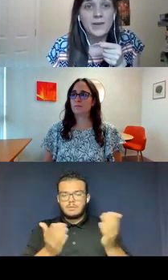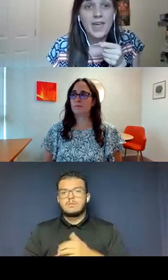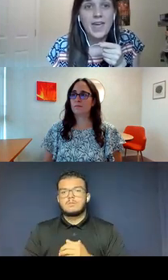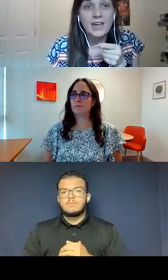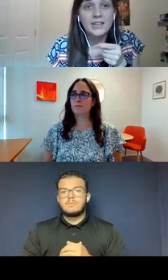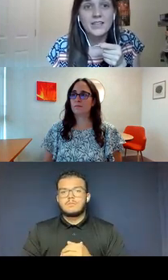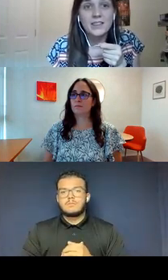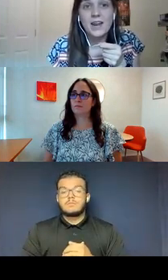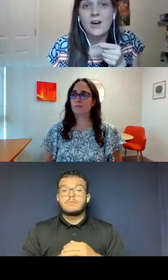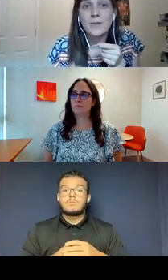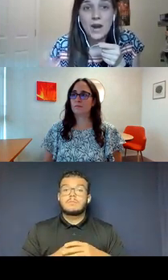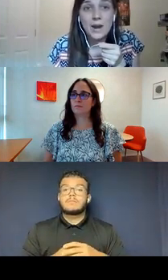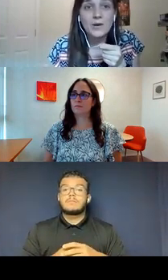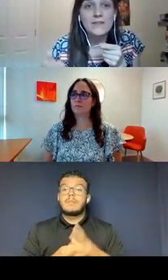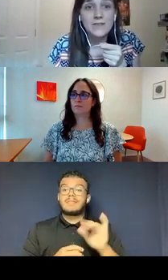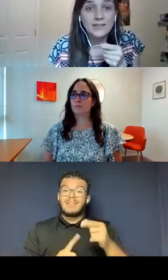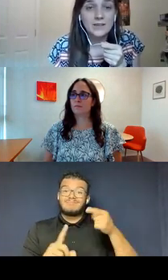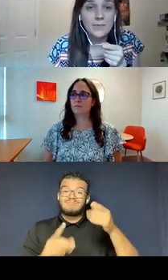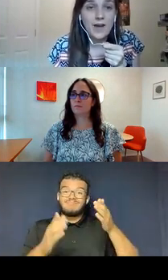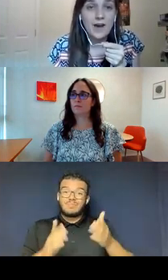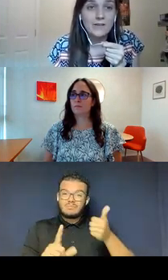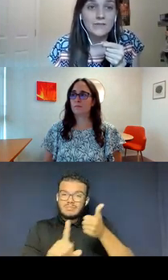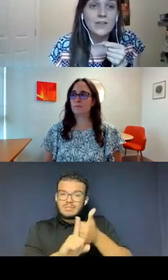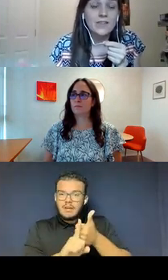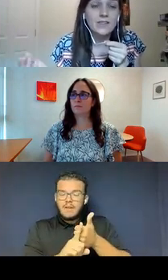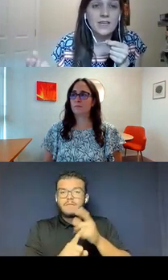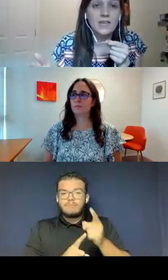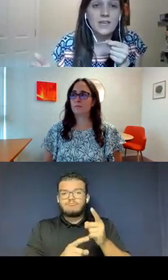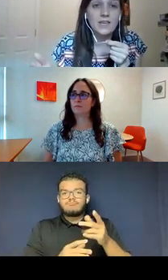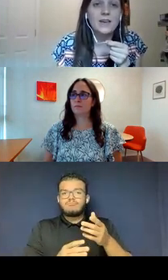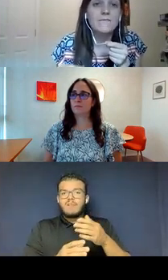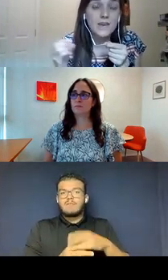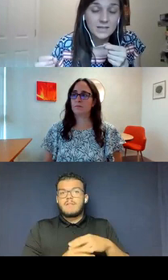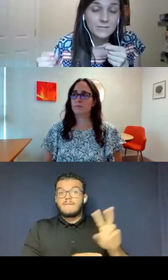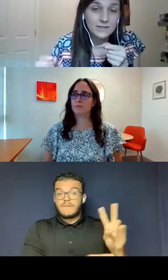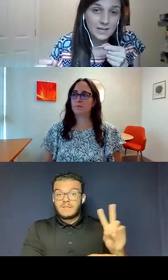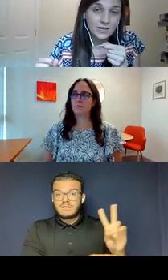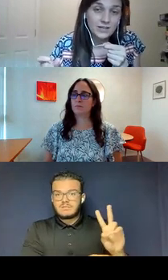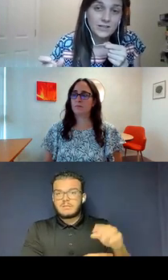and that they are a primary victim of the victimization